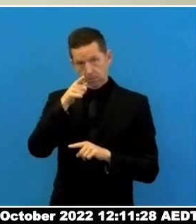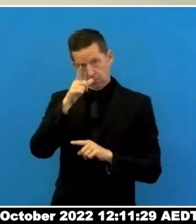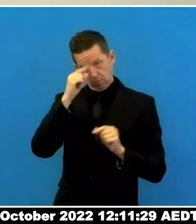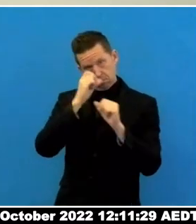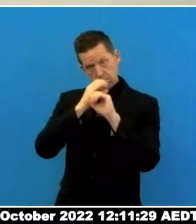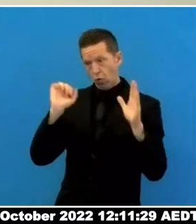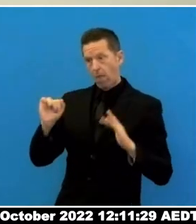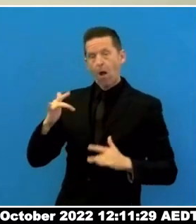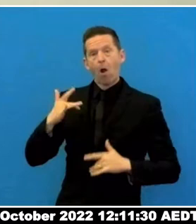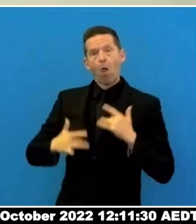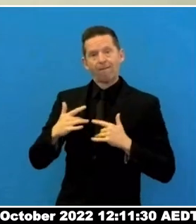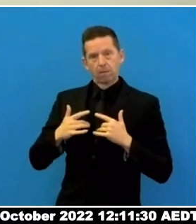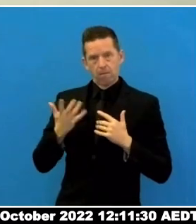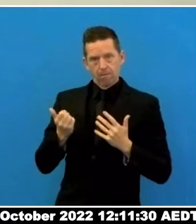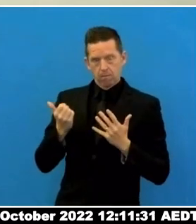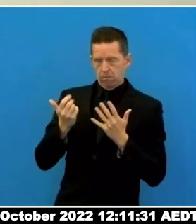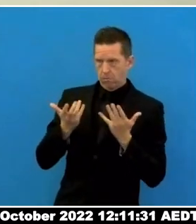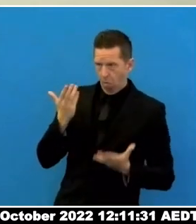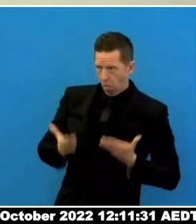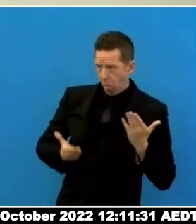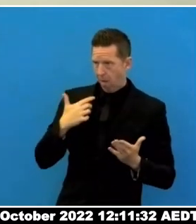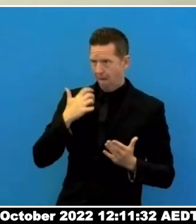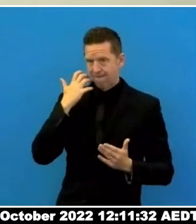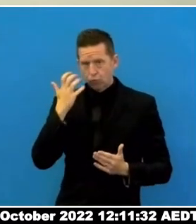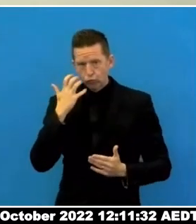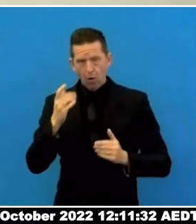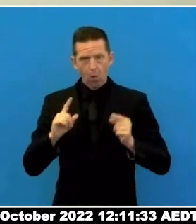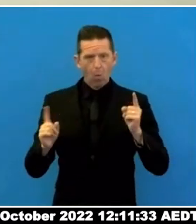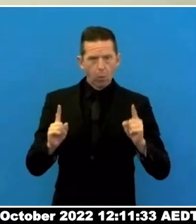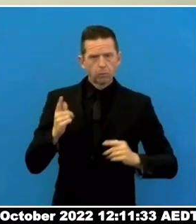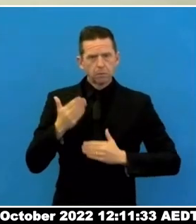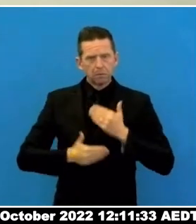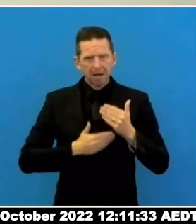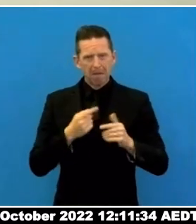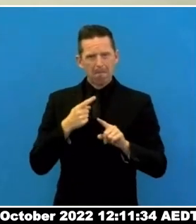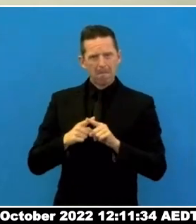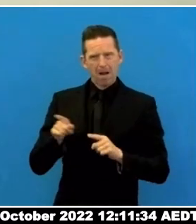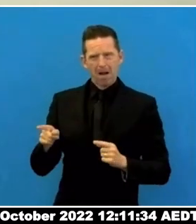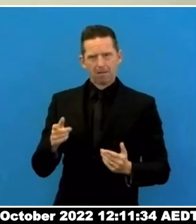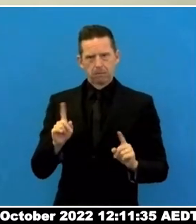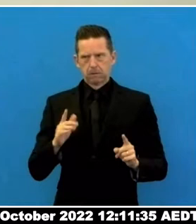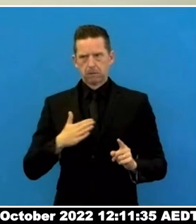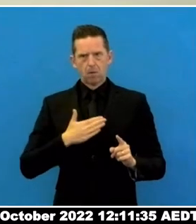and rebuilding those lives and also high degree of complexity in terms of the rights that they have and that they don't have.